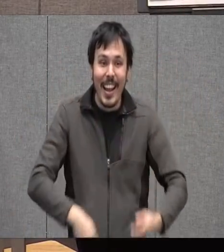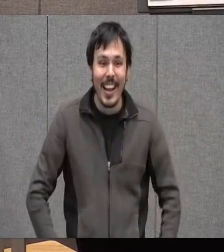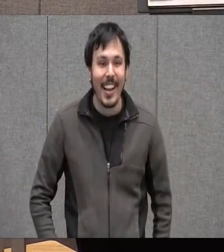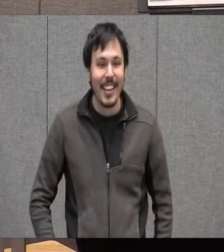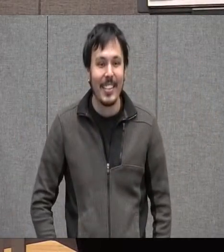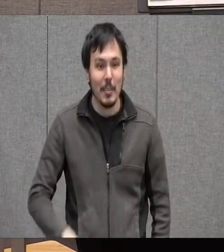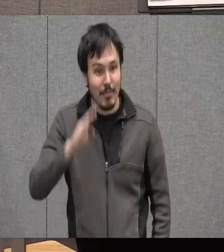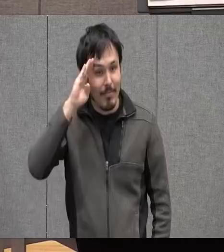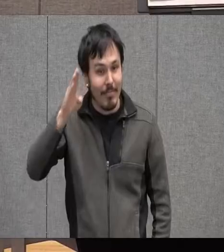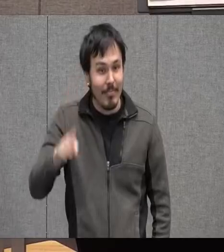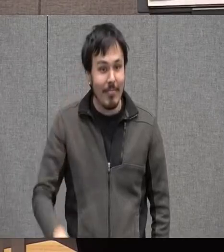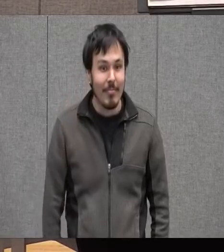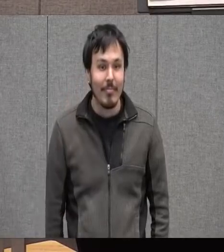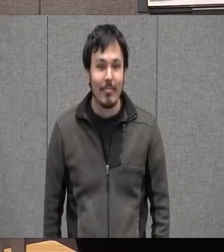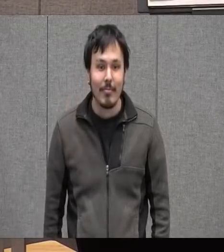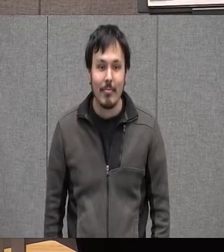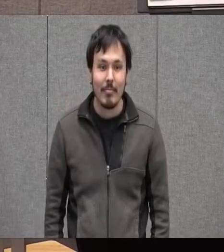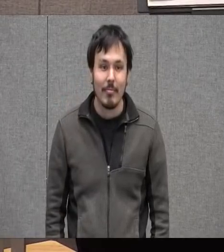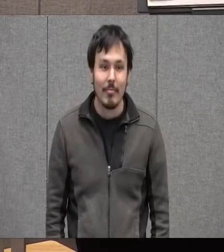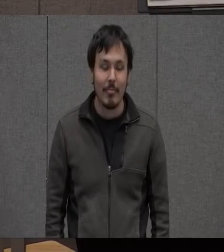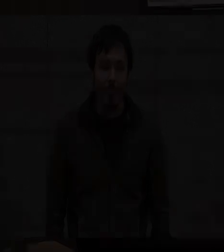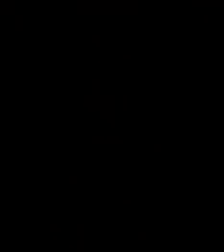Oh yes. Sounds good. Have a great day